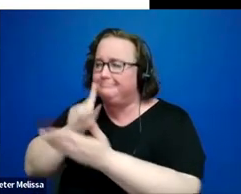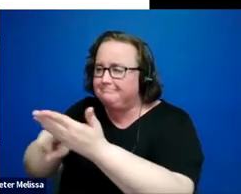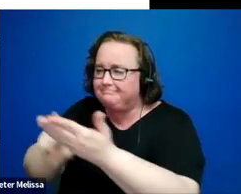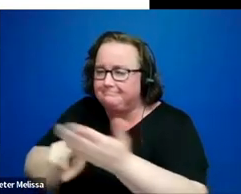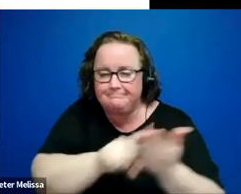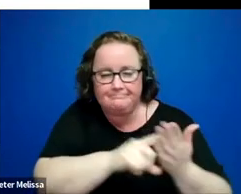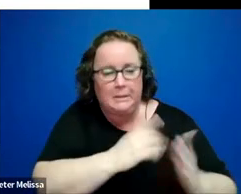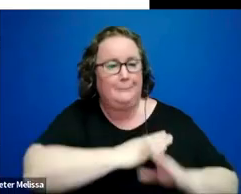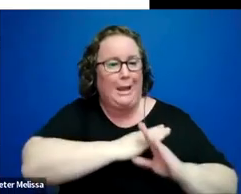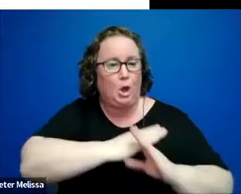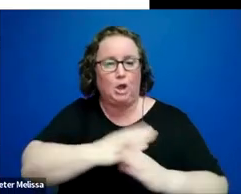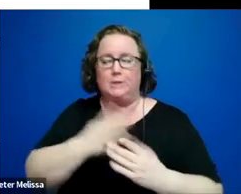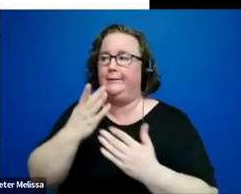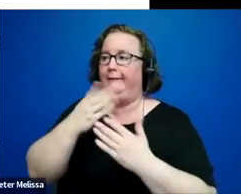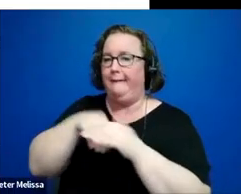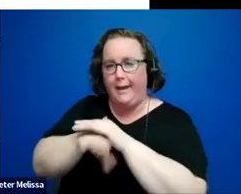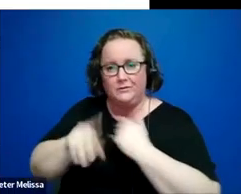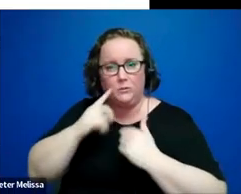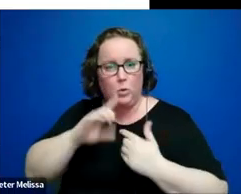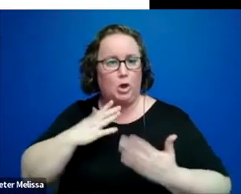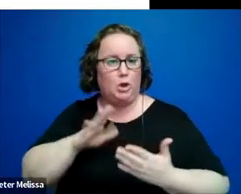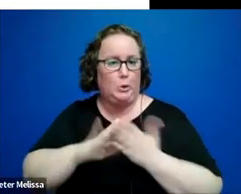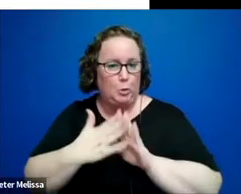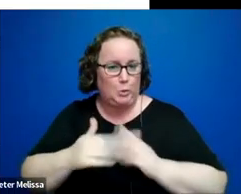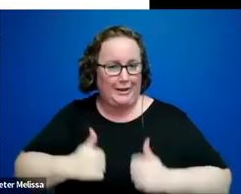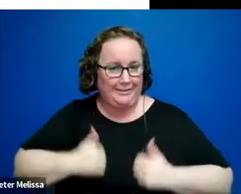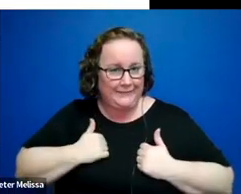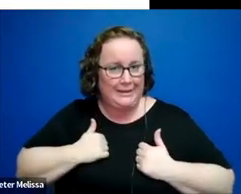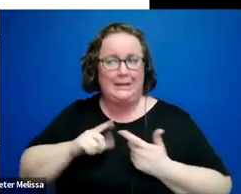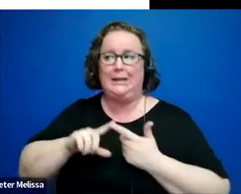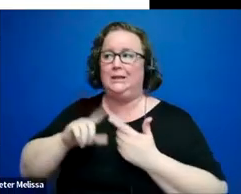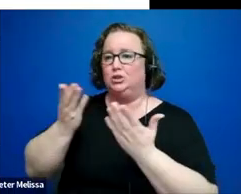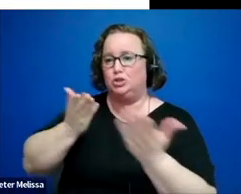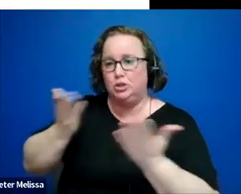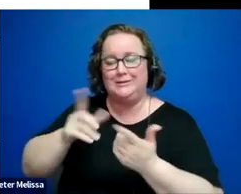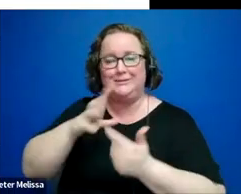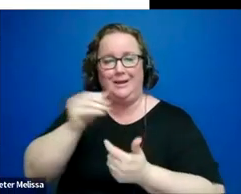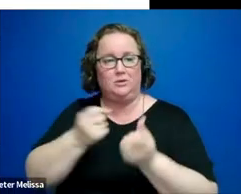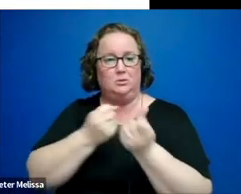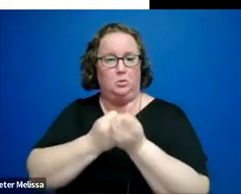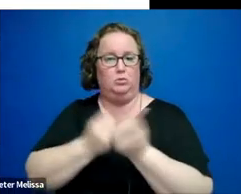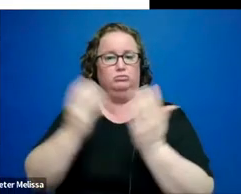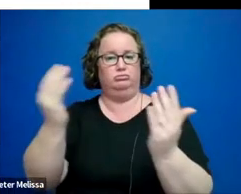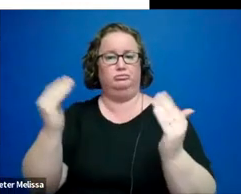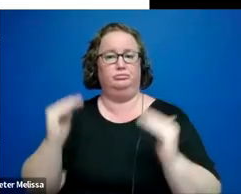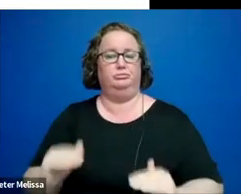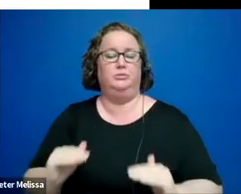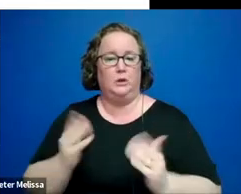to community living services and supports for underserved people with disabilities.